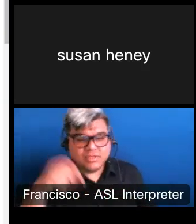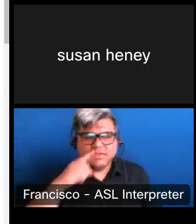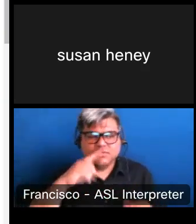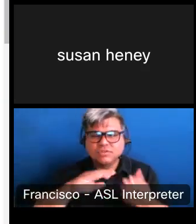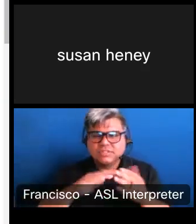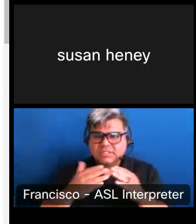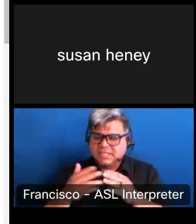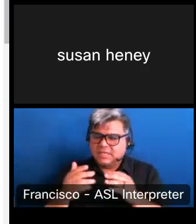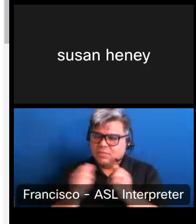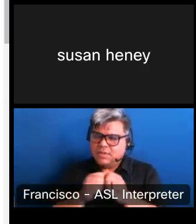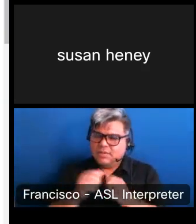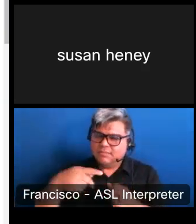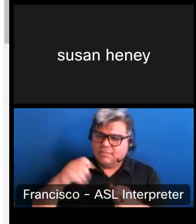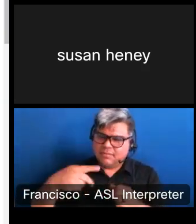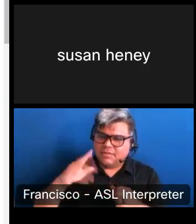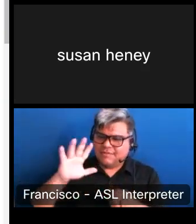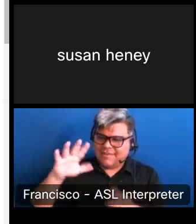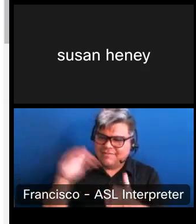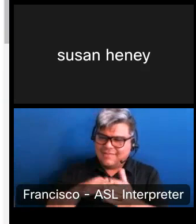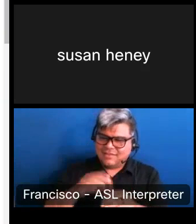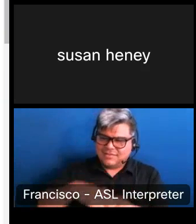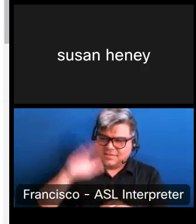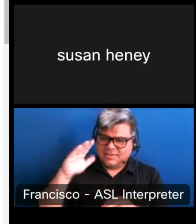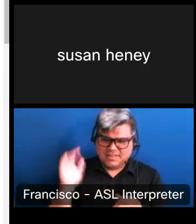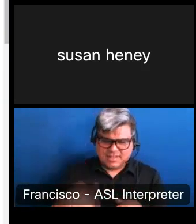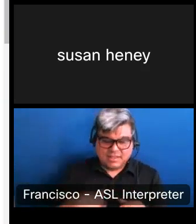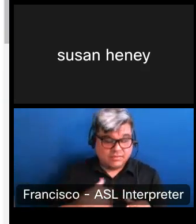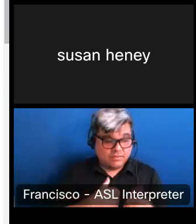geographies so we can compare. We already have the United States here, so I'm going to select